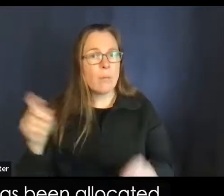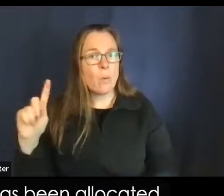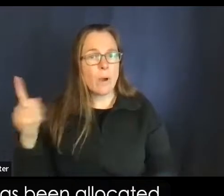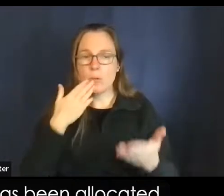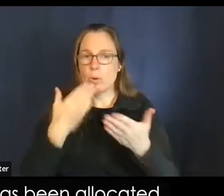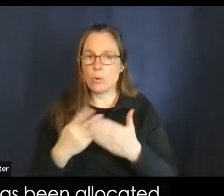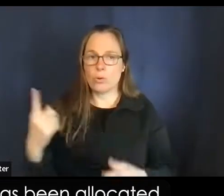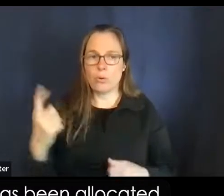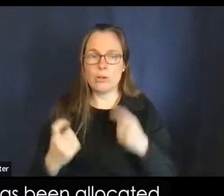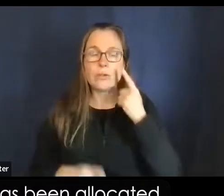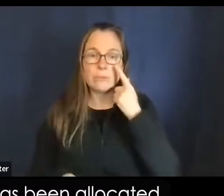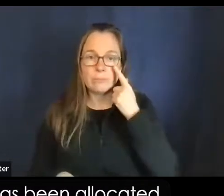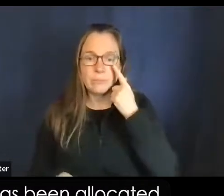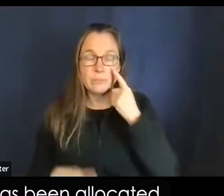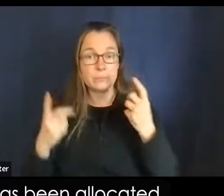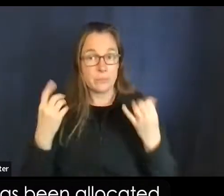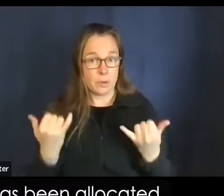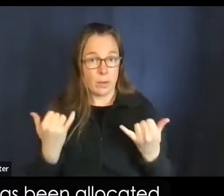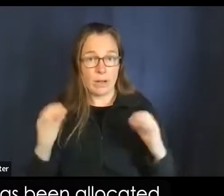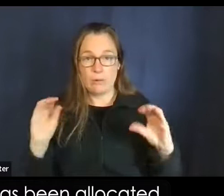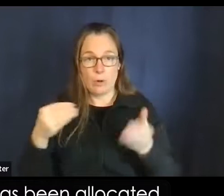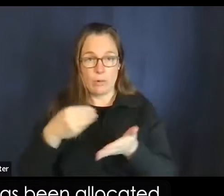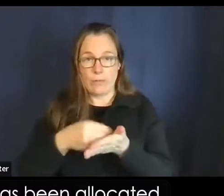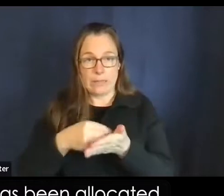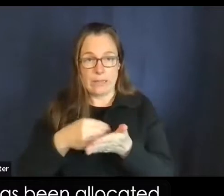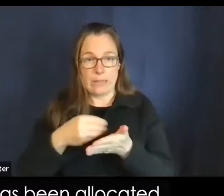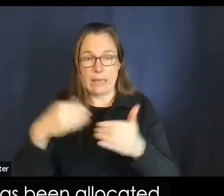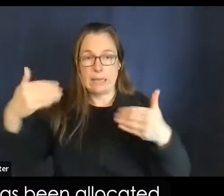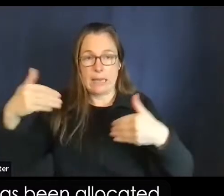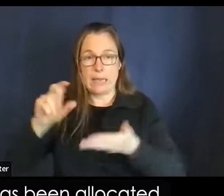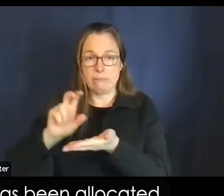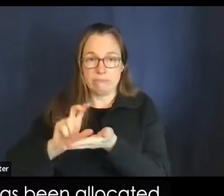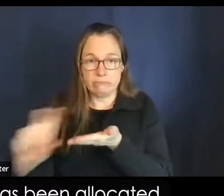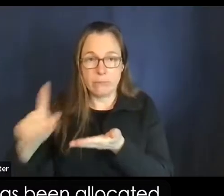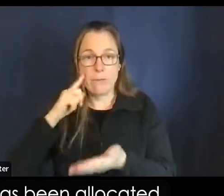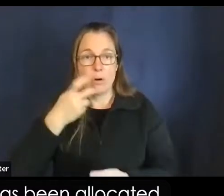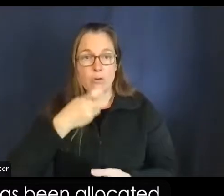So so right now, no funding has been allocated for the transition or the ongoing costs.